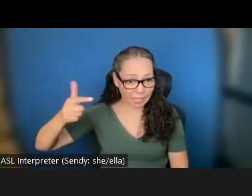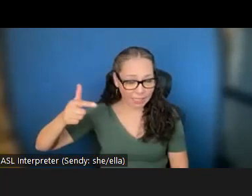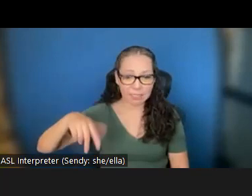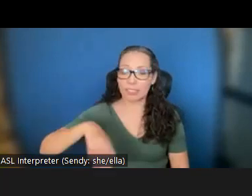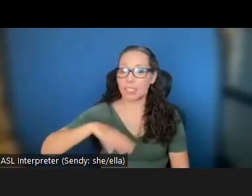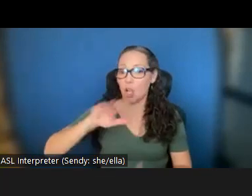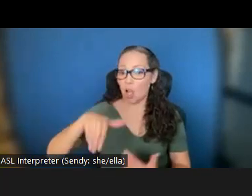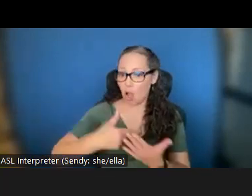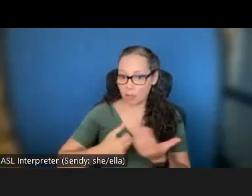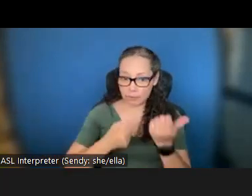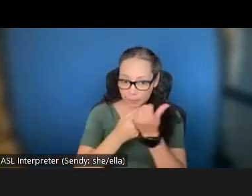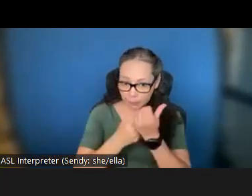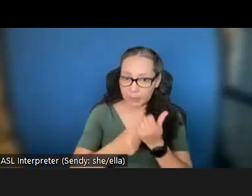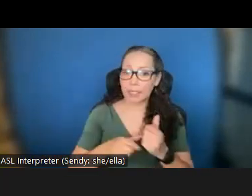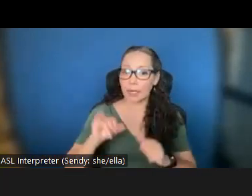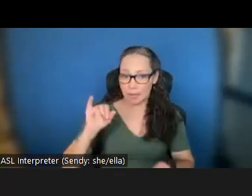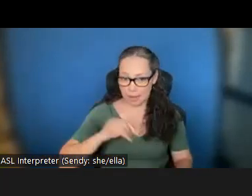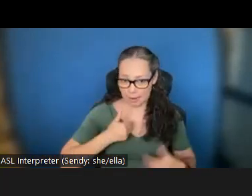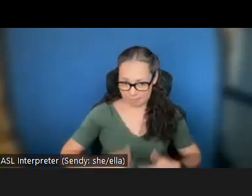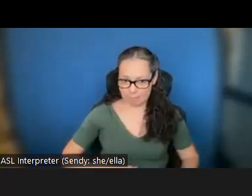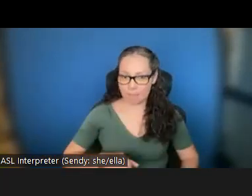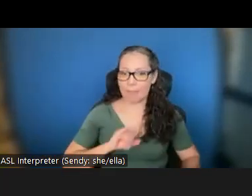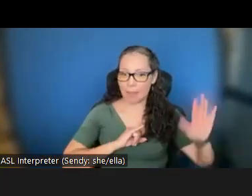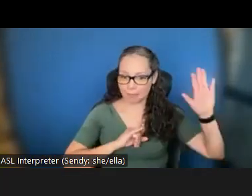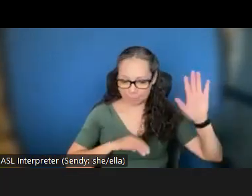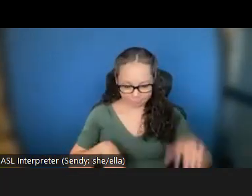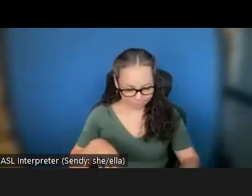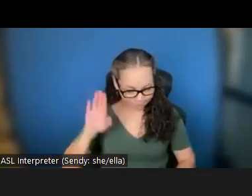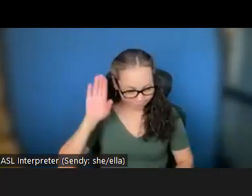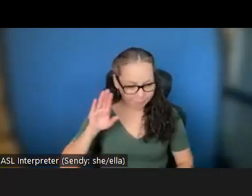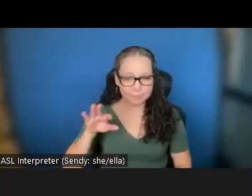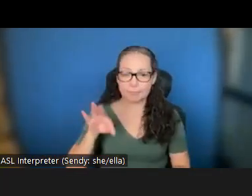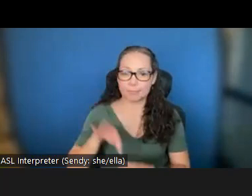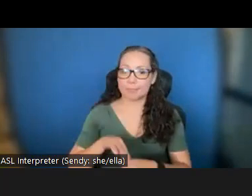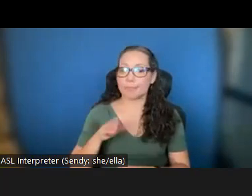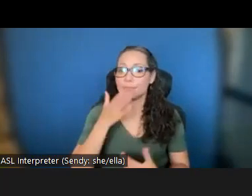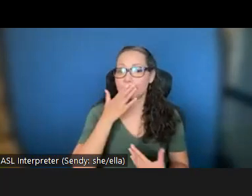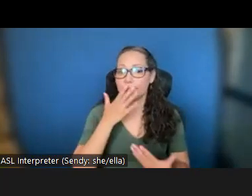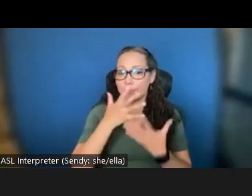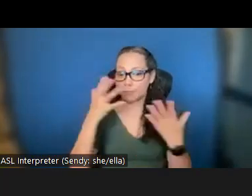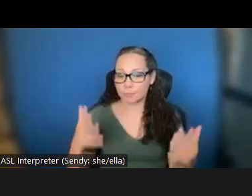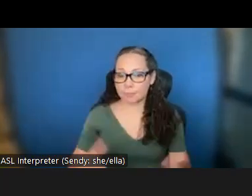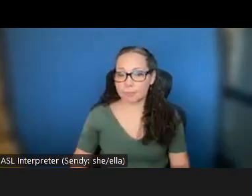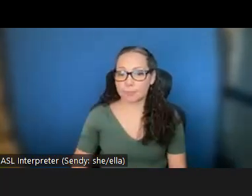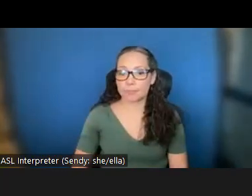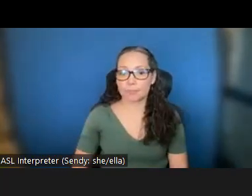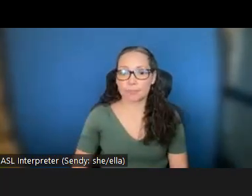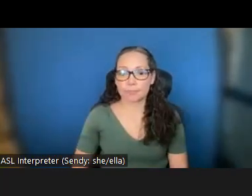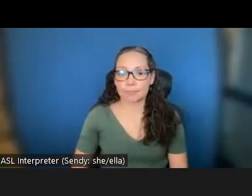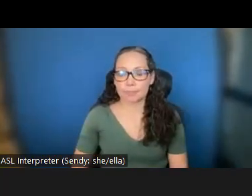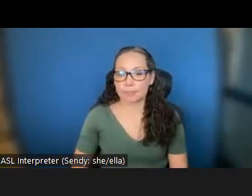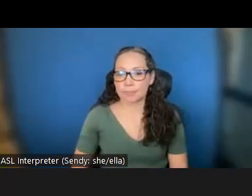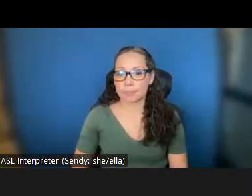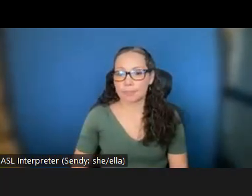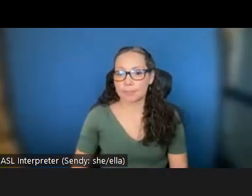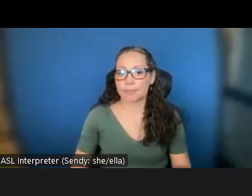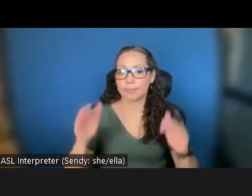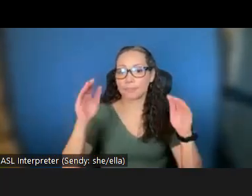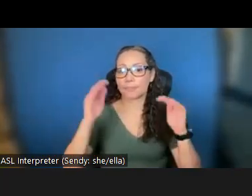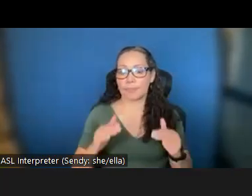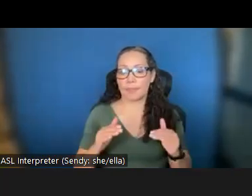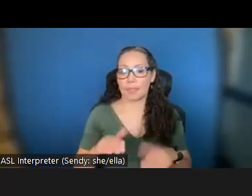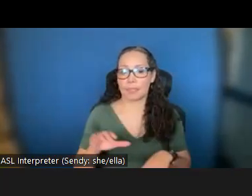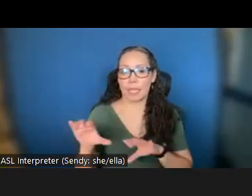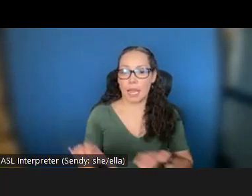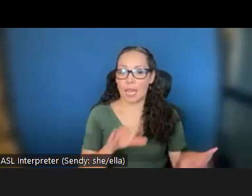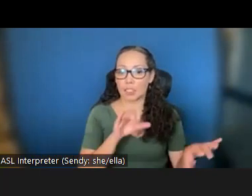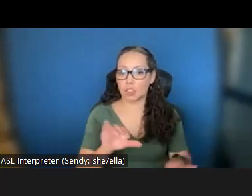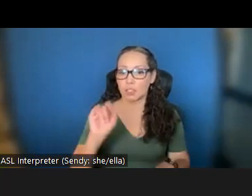favored I I great thank you so much uh moving to our next action item meeting dates okay so